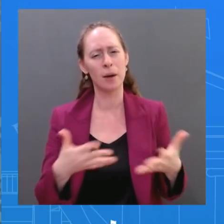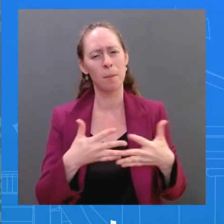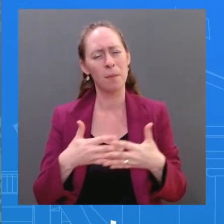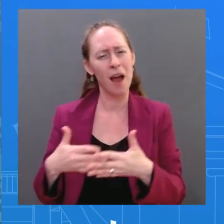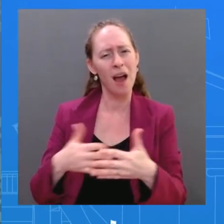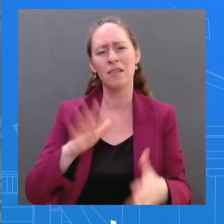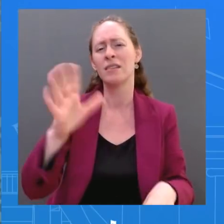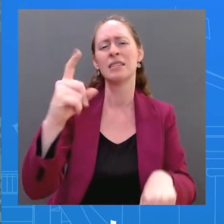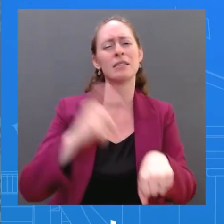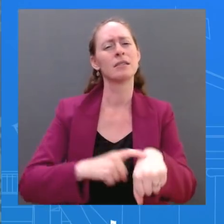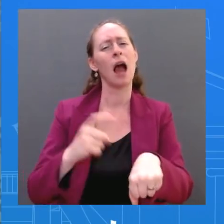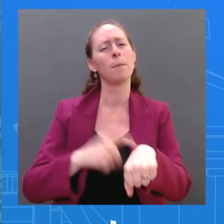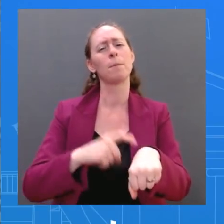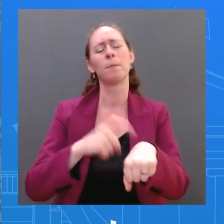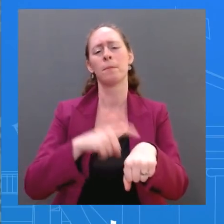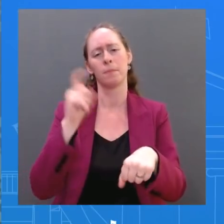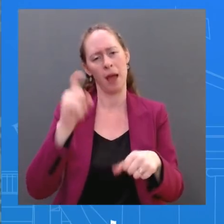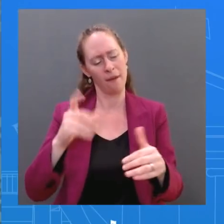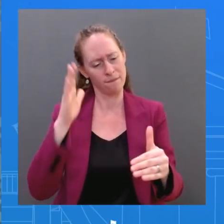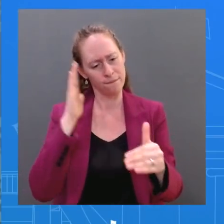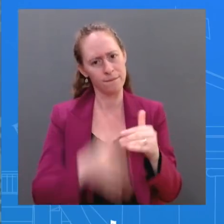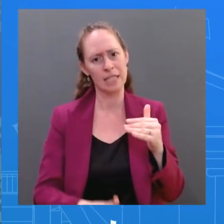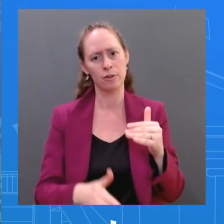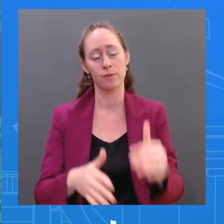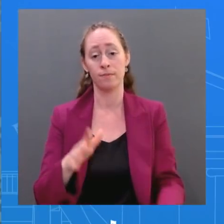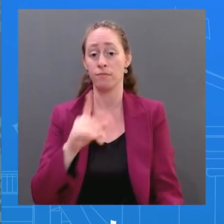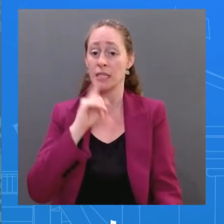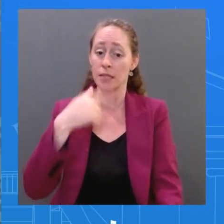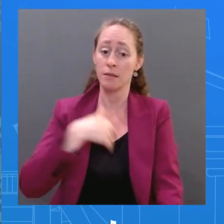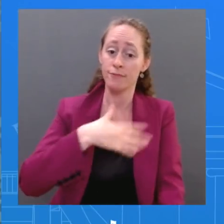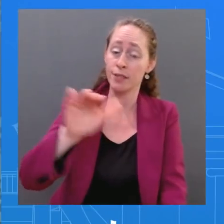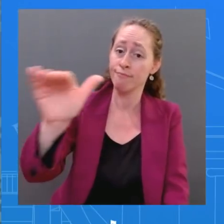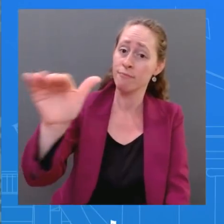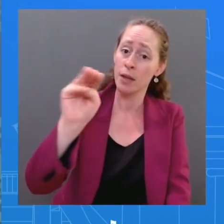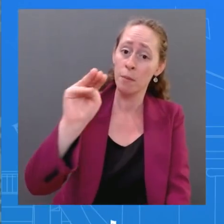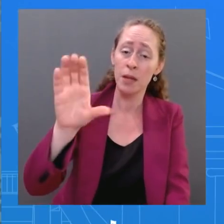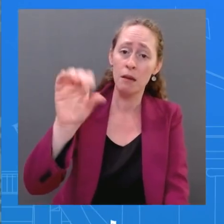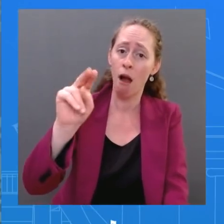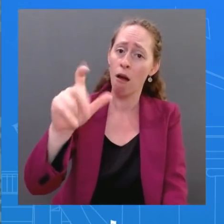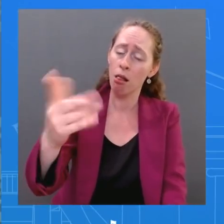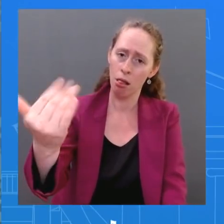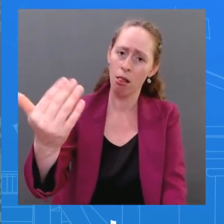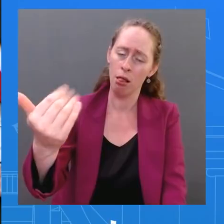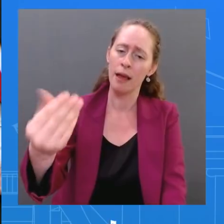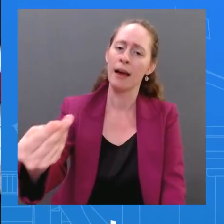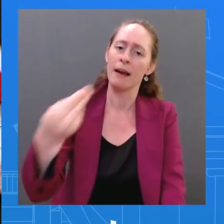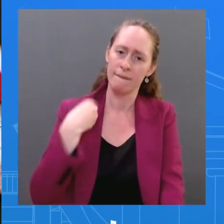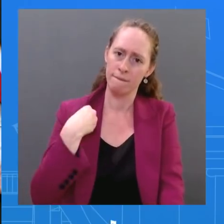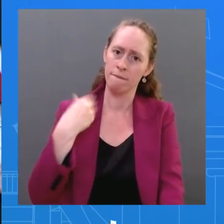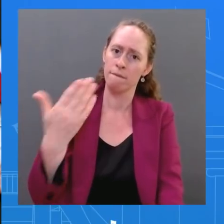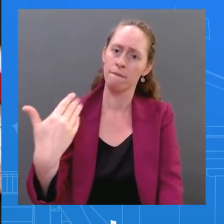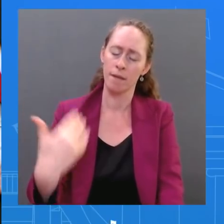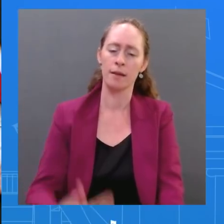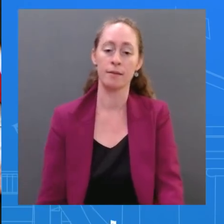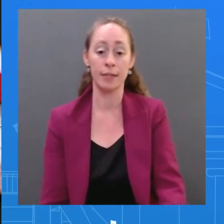So, I say to Mitch McConnell: Let's get this done. All right, with that, Aamer, what's your question -- your first question? The Press: Sure. Thank you.